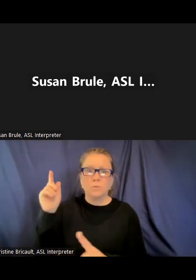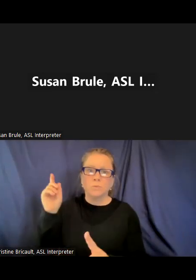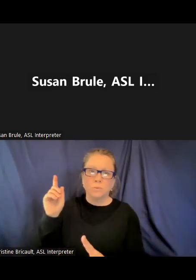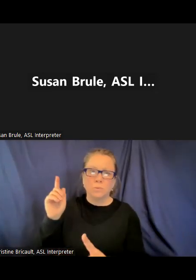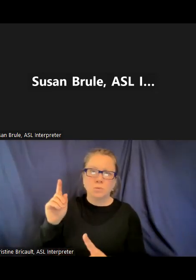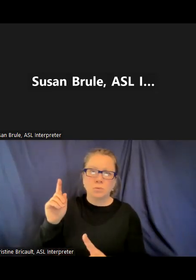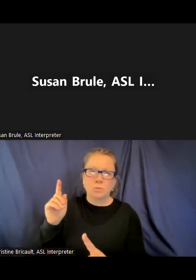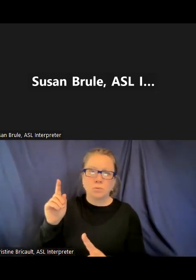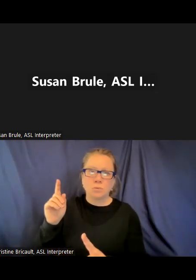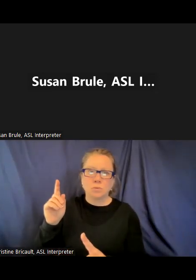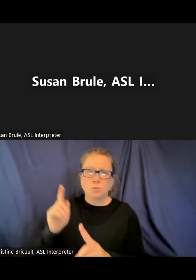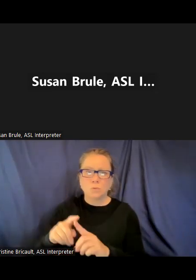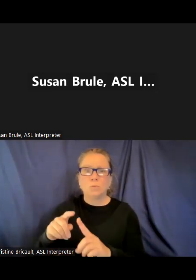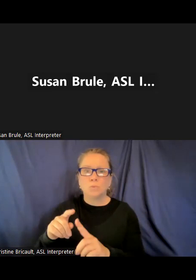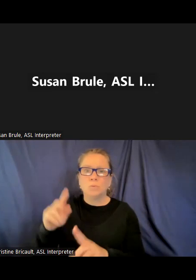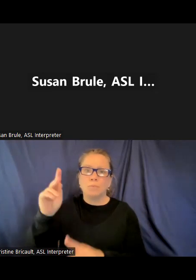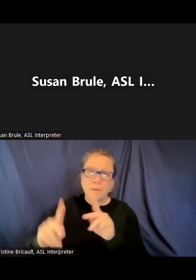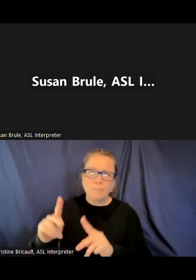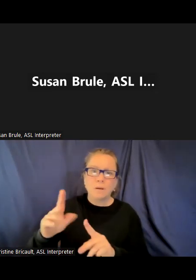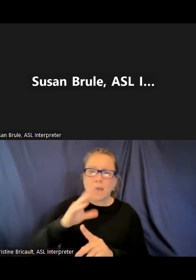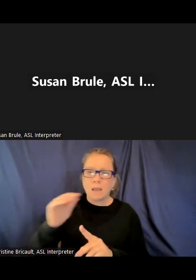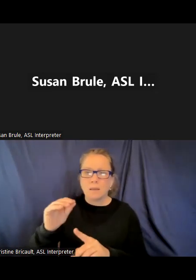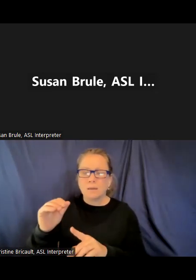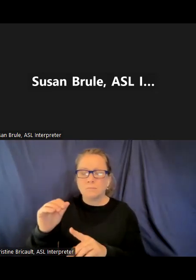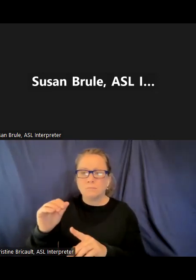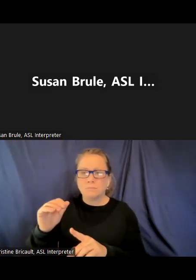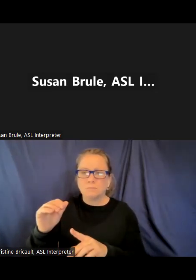to enable access to people with disabilities. This might be allowing